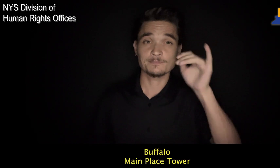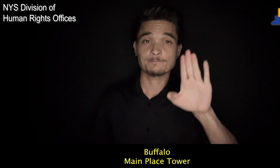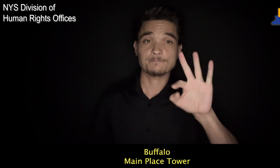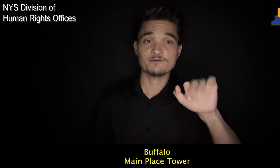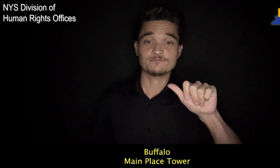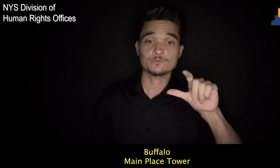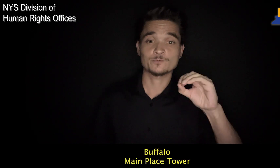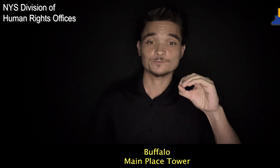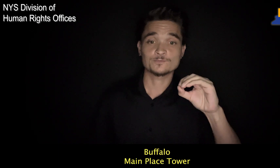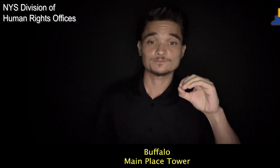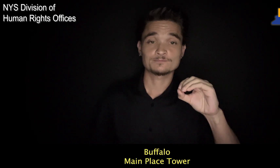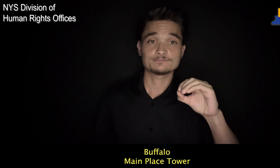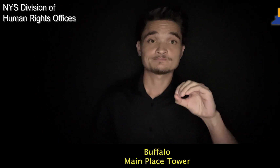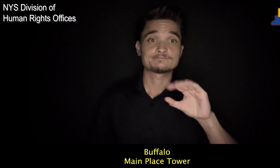Buffalo Main Place Tower